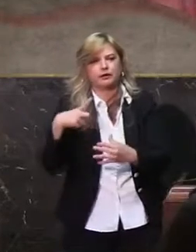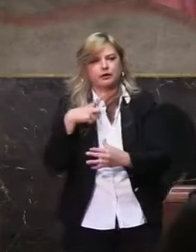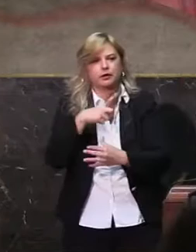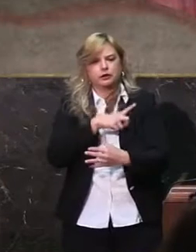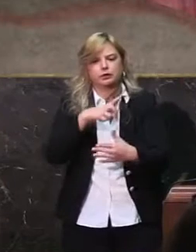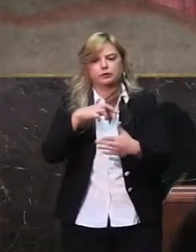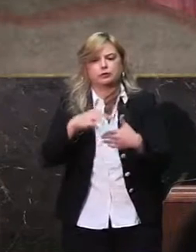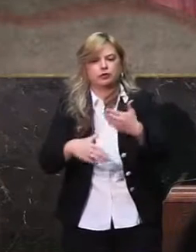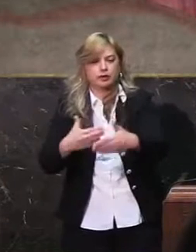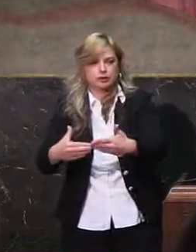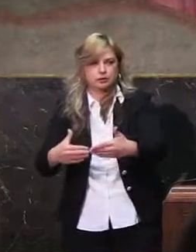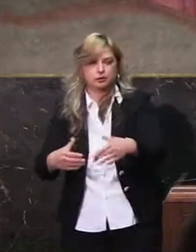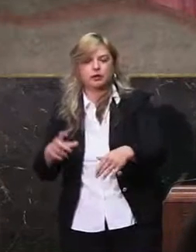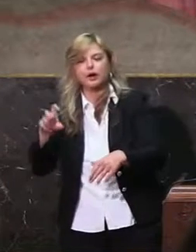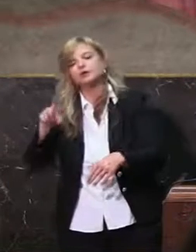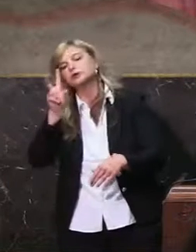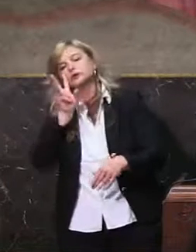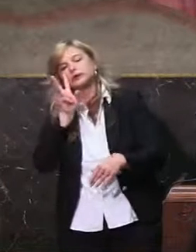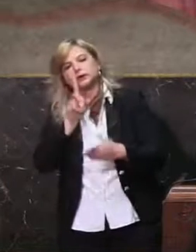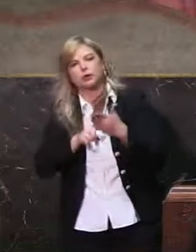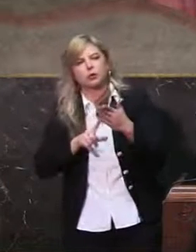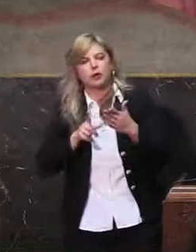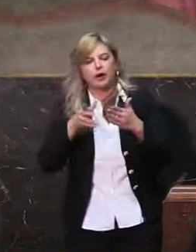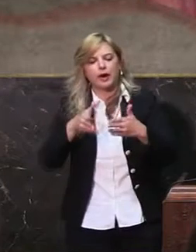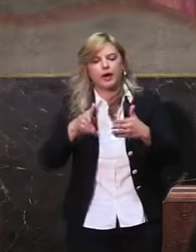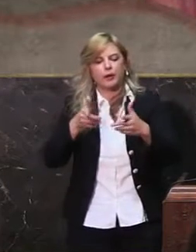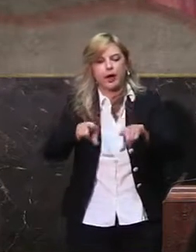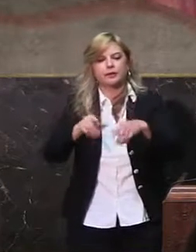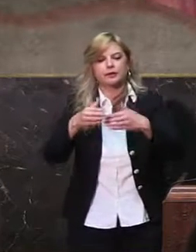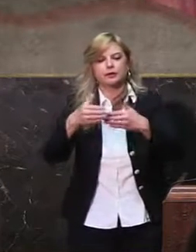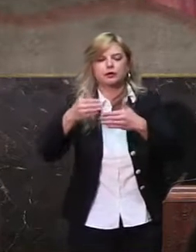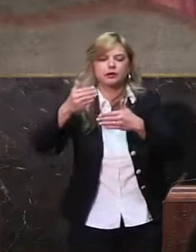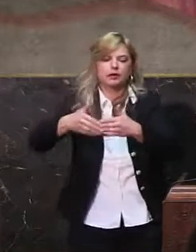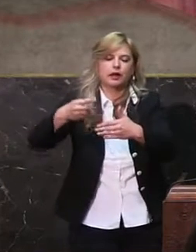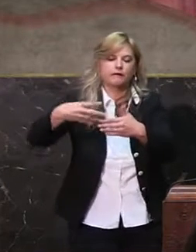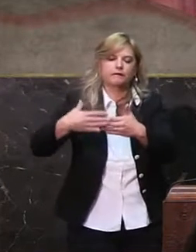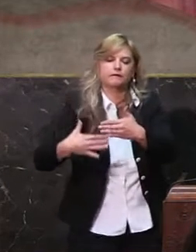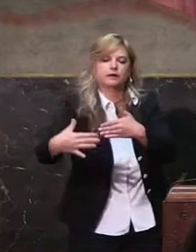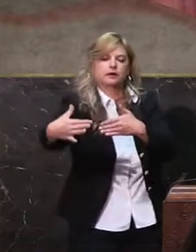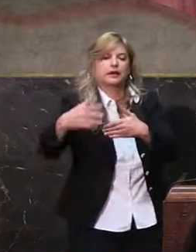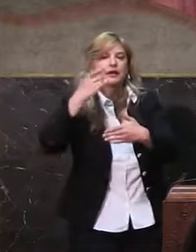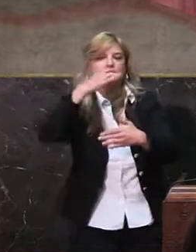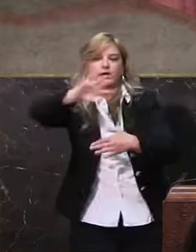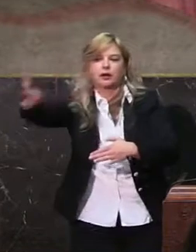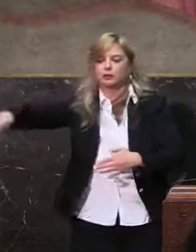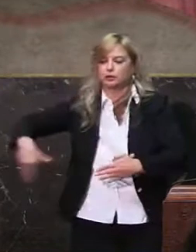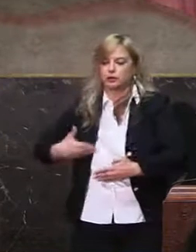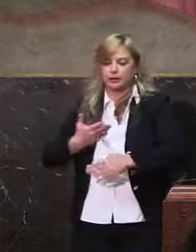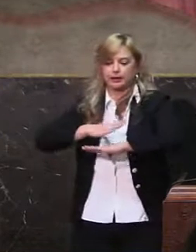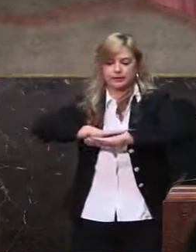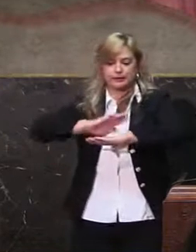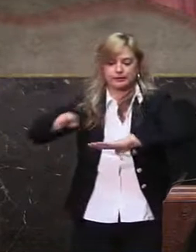have to see what happens with the other half and if it makes it to my desk and if so what shape its in. I will tell you